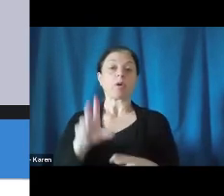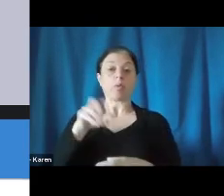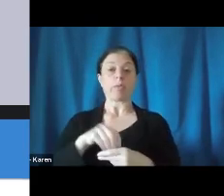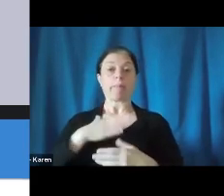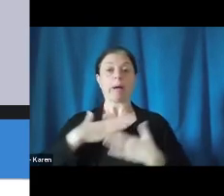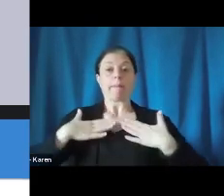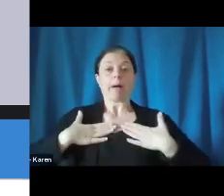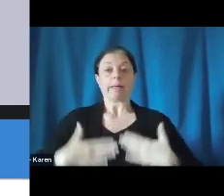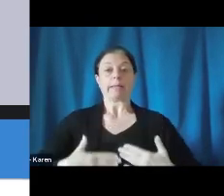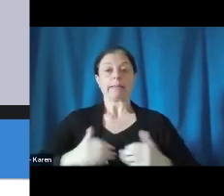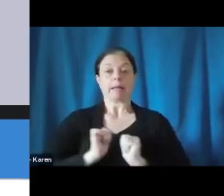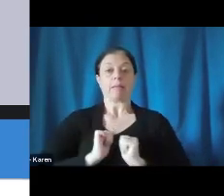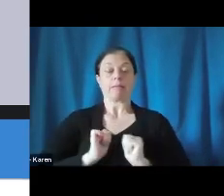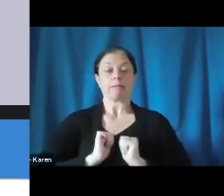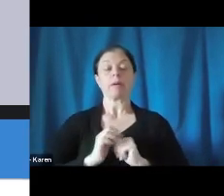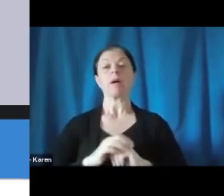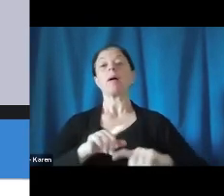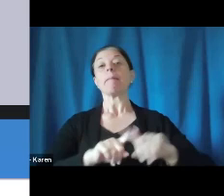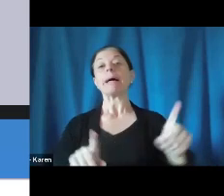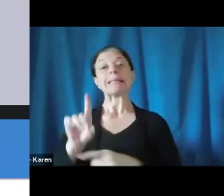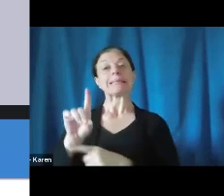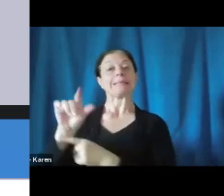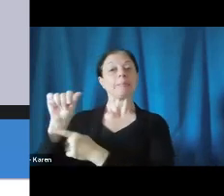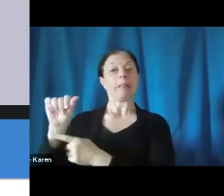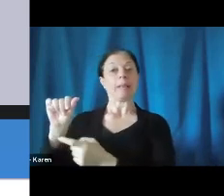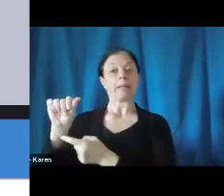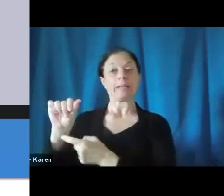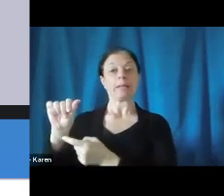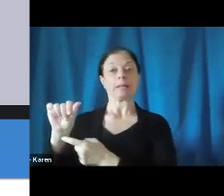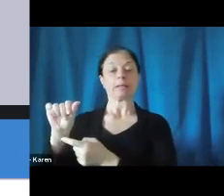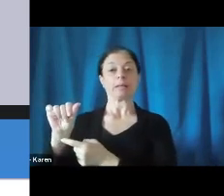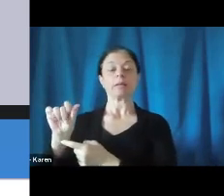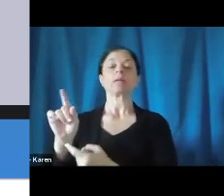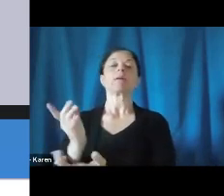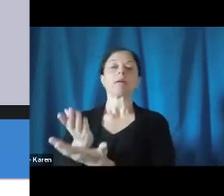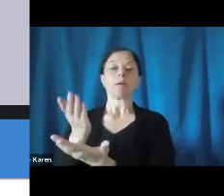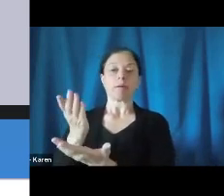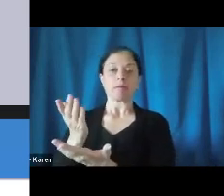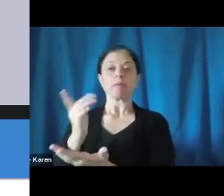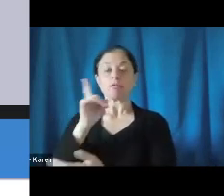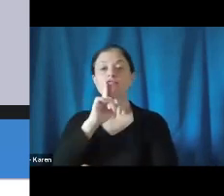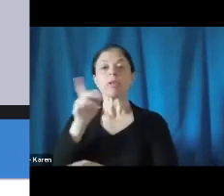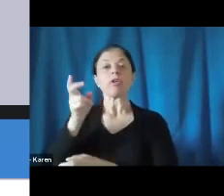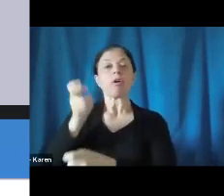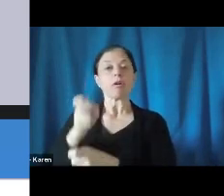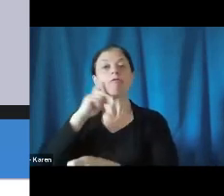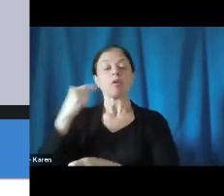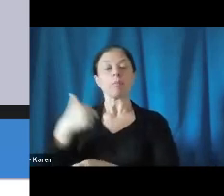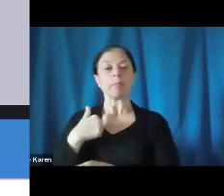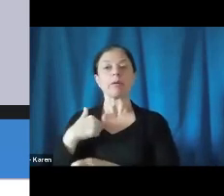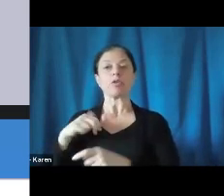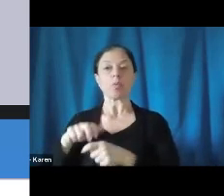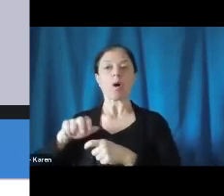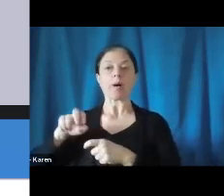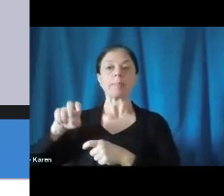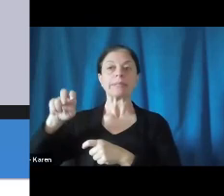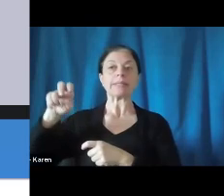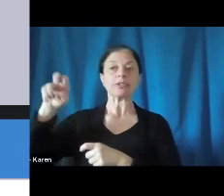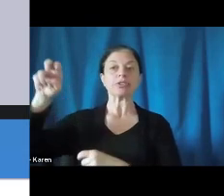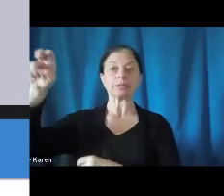distances. And that is really what's essentially going on within my body itself. But my disability is the fact